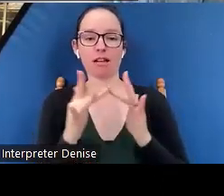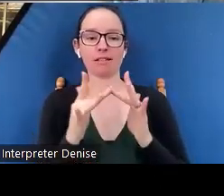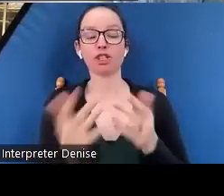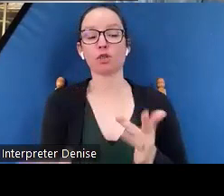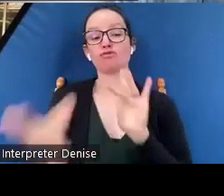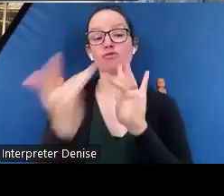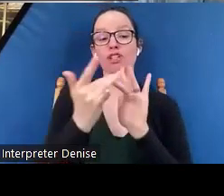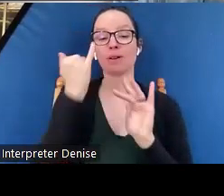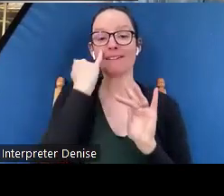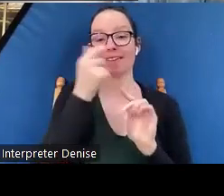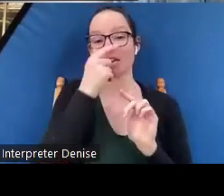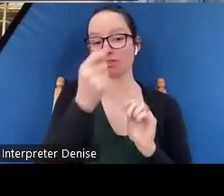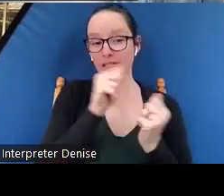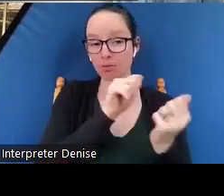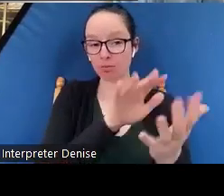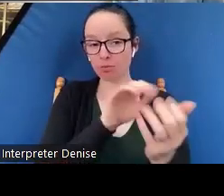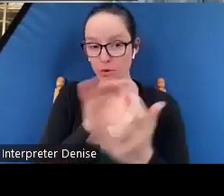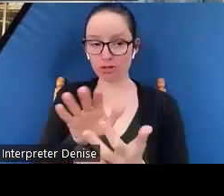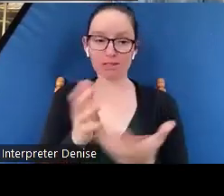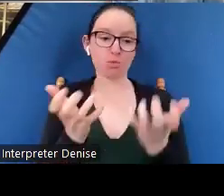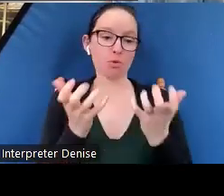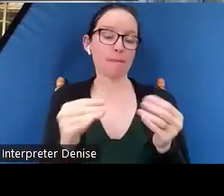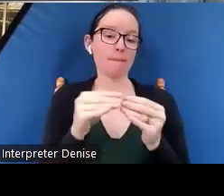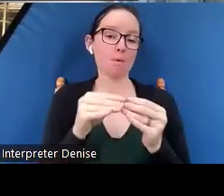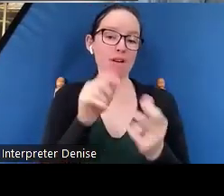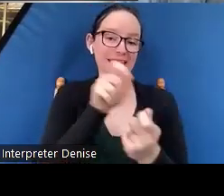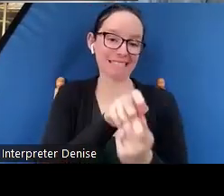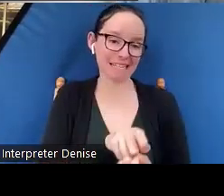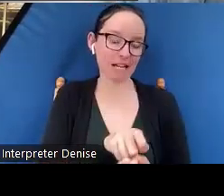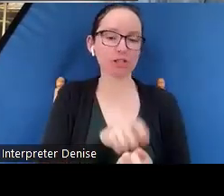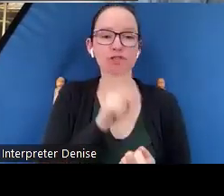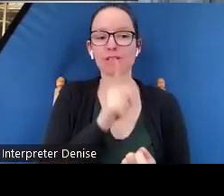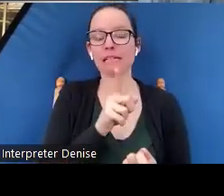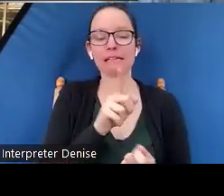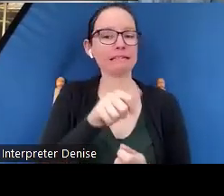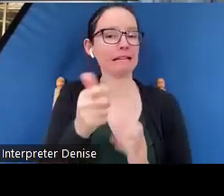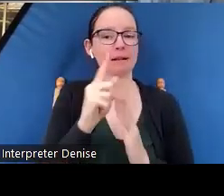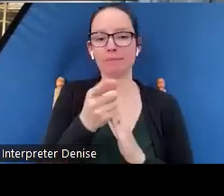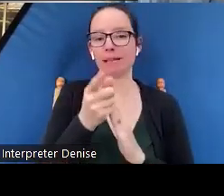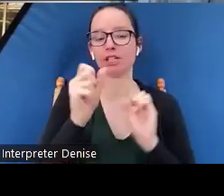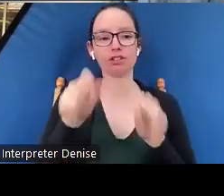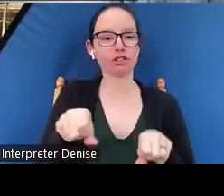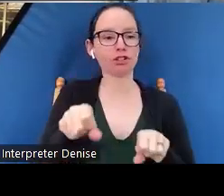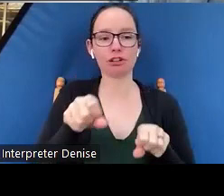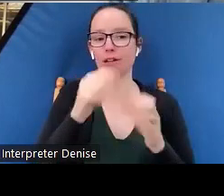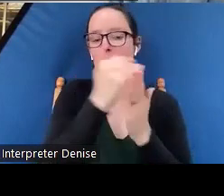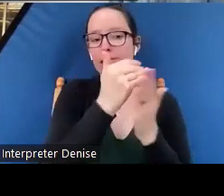or would like more details because we can certainly spend about 10 minutes just listing all the collaborators and all the different case studies.